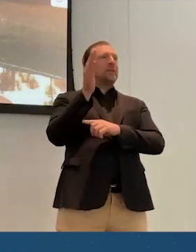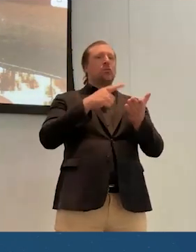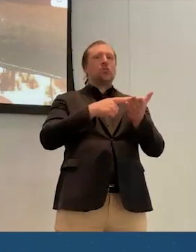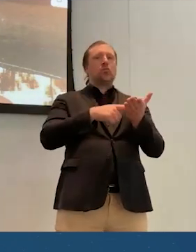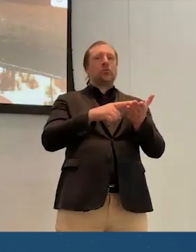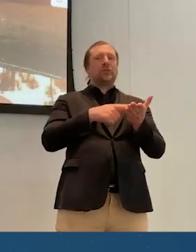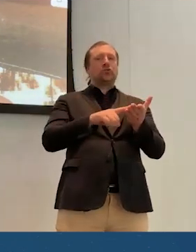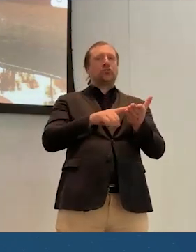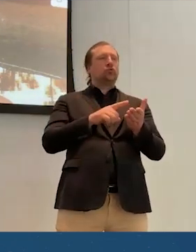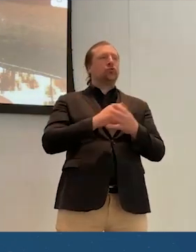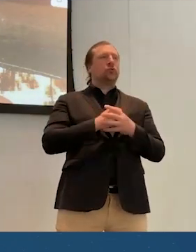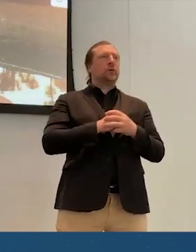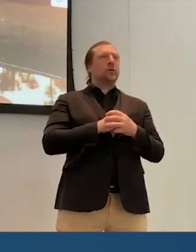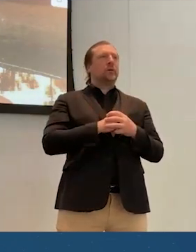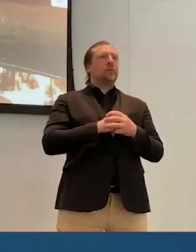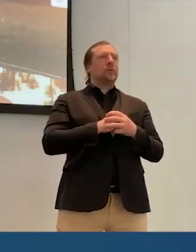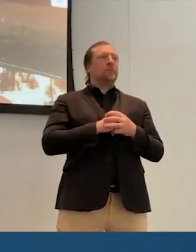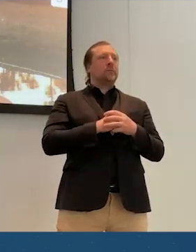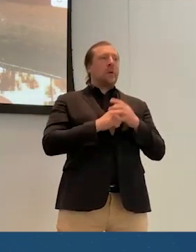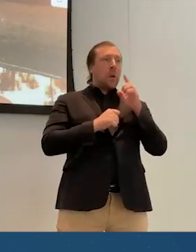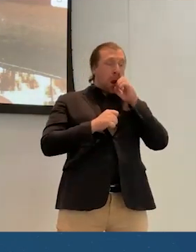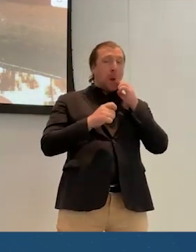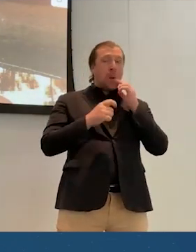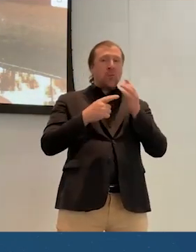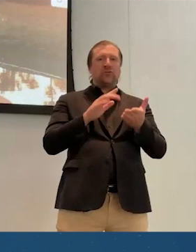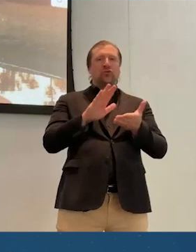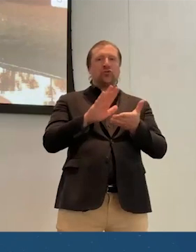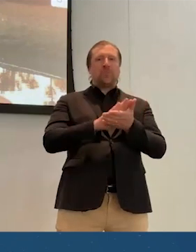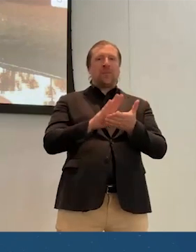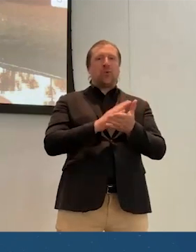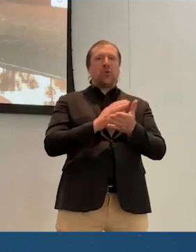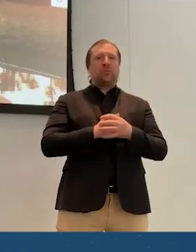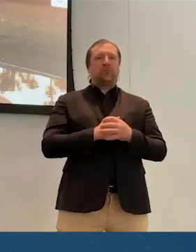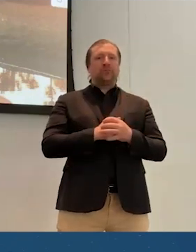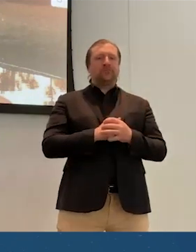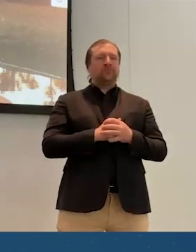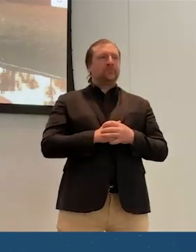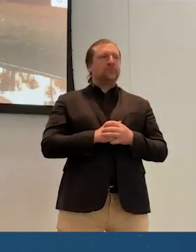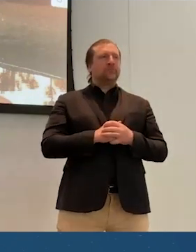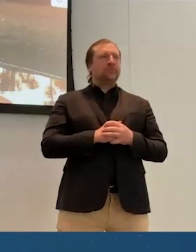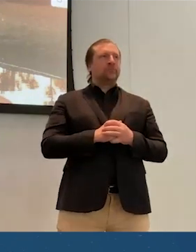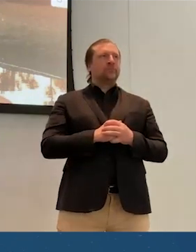was already also accepted in IEEE in VR this year